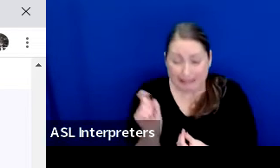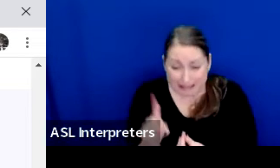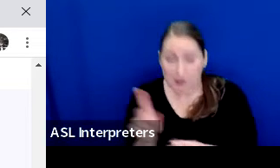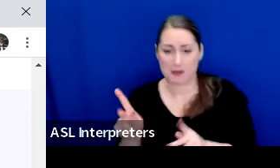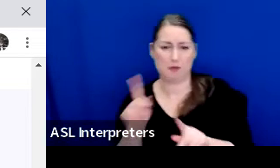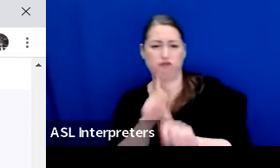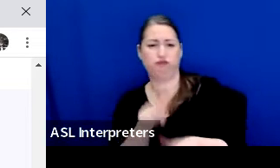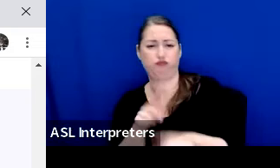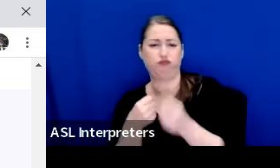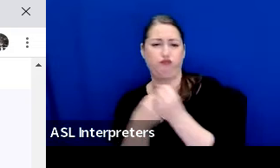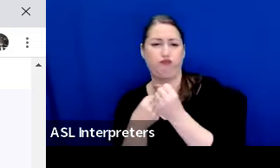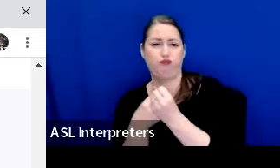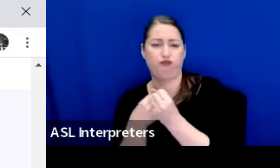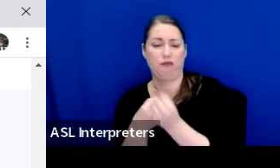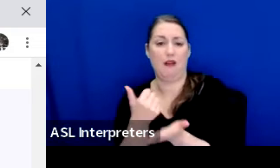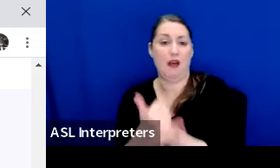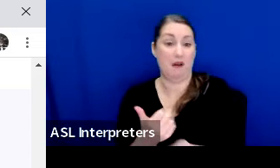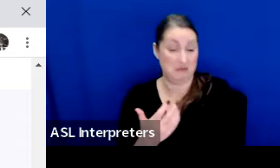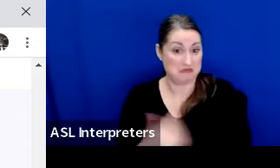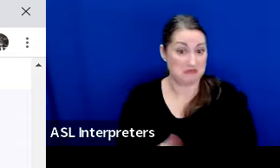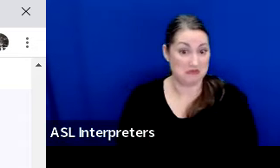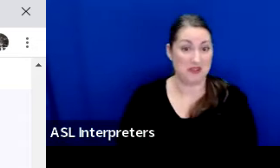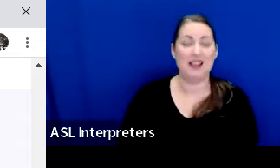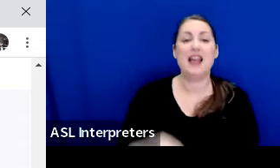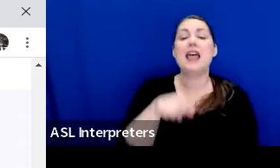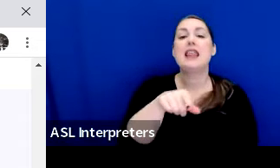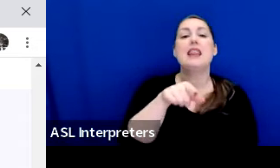the mouth-to-mouth is also called ma'am, my open mouth moment.